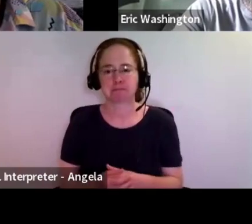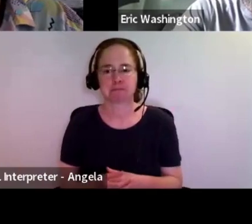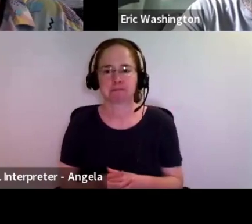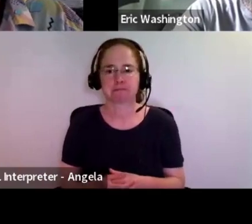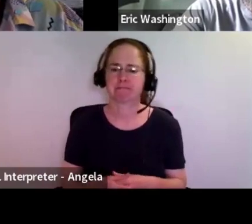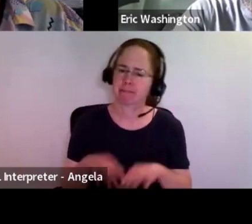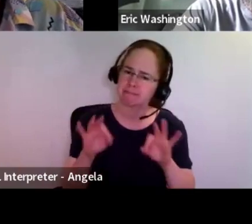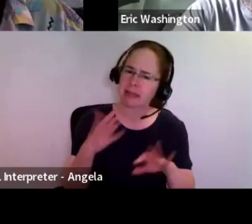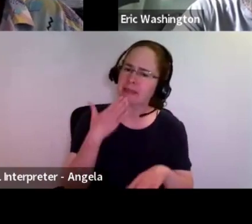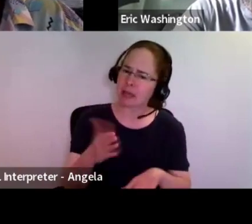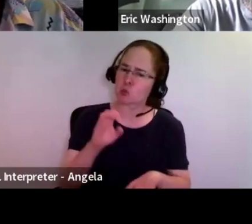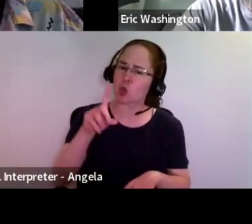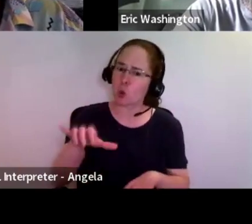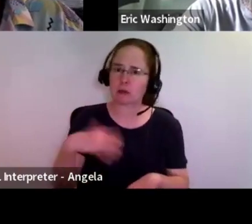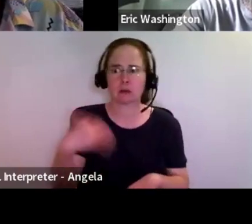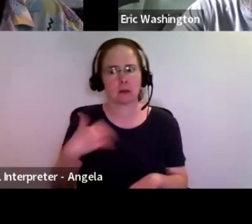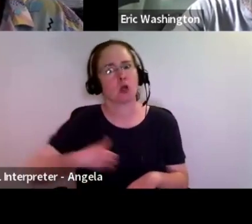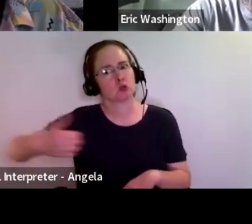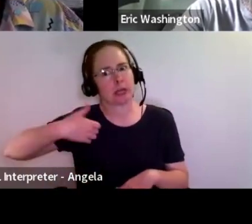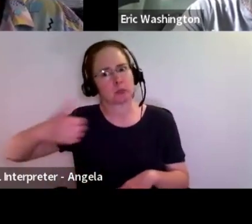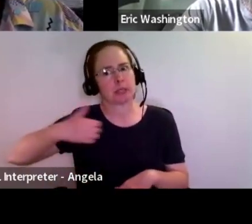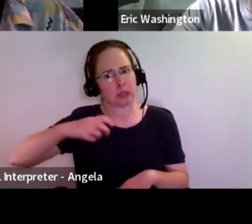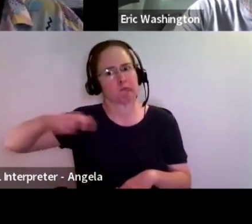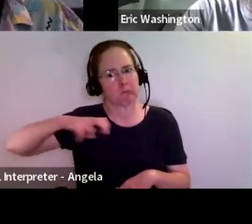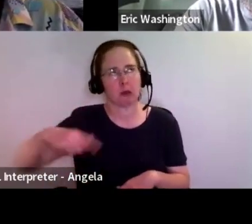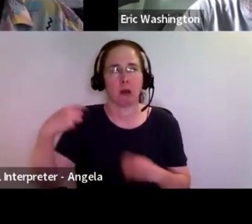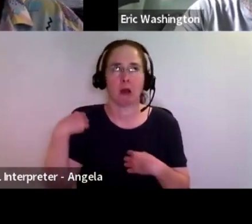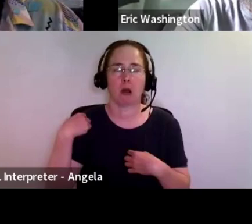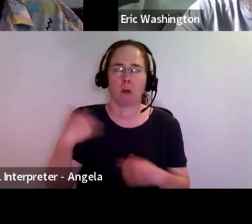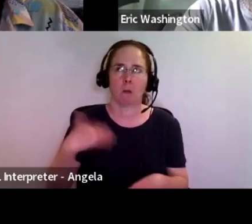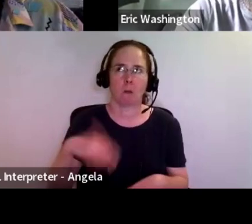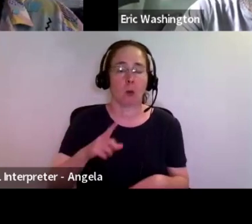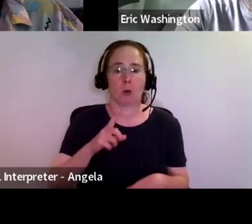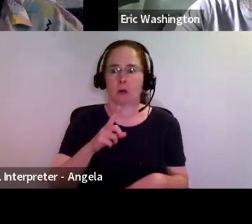Laura Bernas: Great. Thank you, Cody, yeah, transportation is something that we've heard really consistently from all the